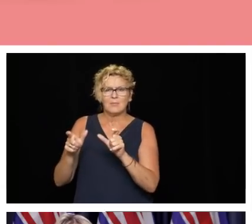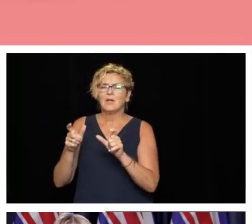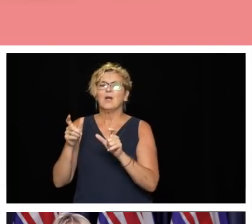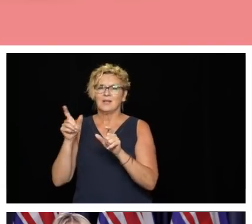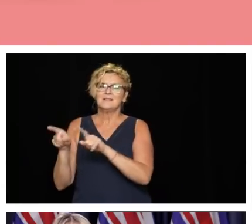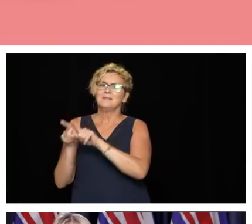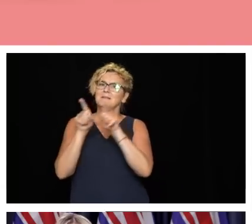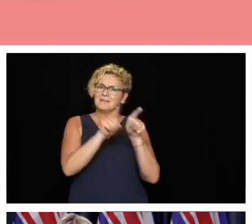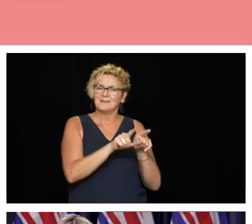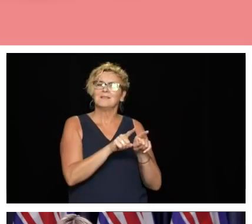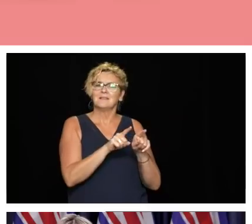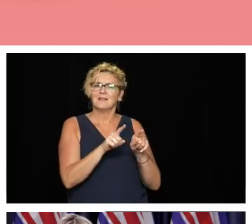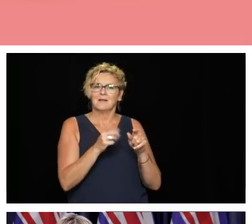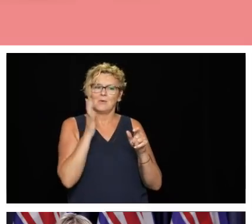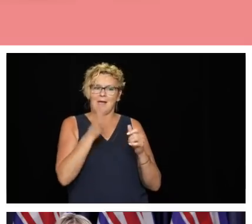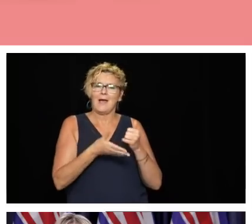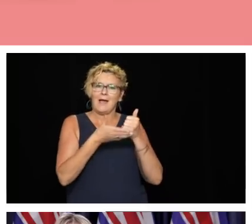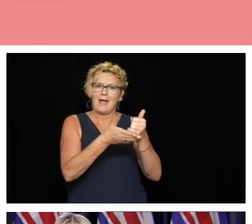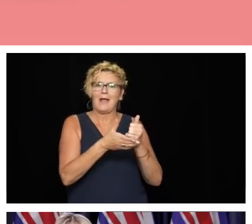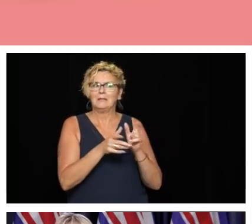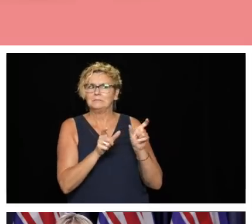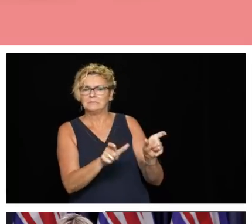respiratory infections.